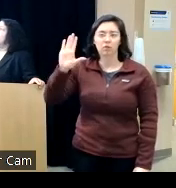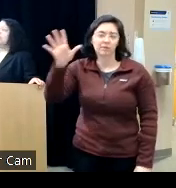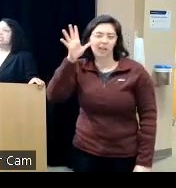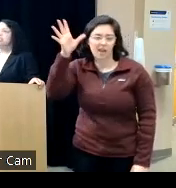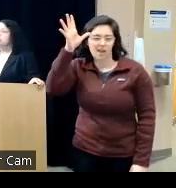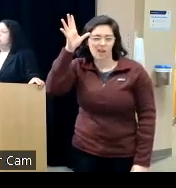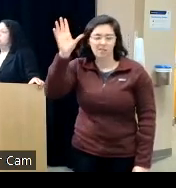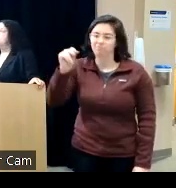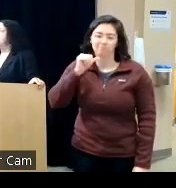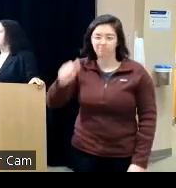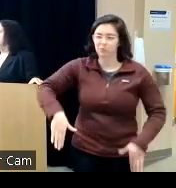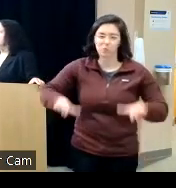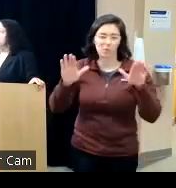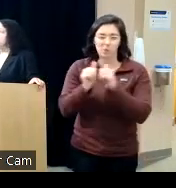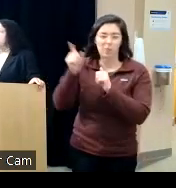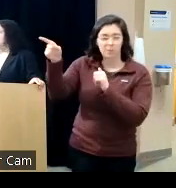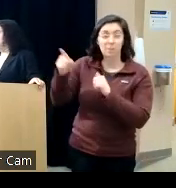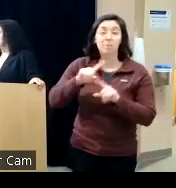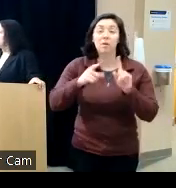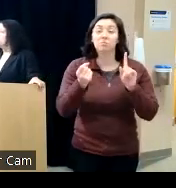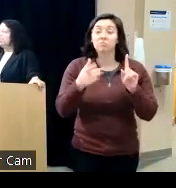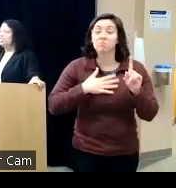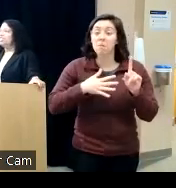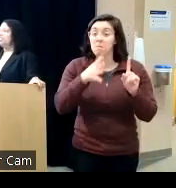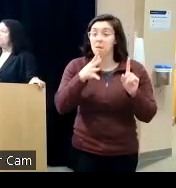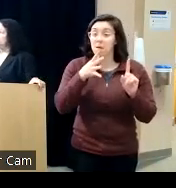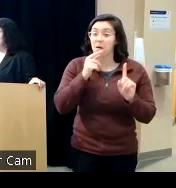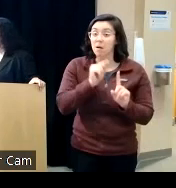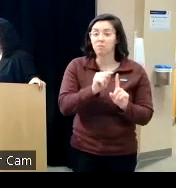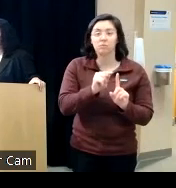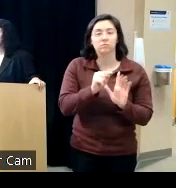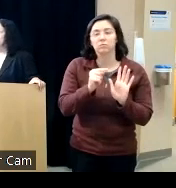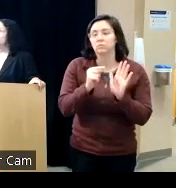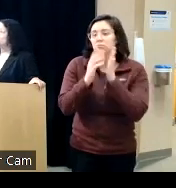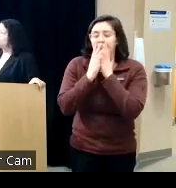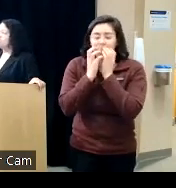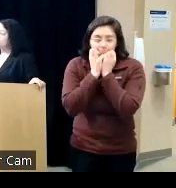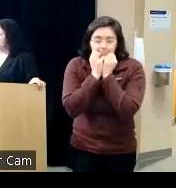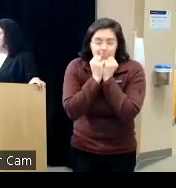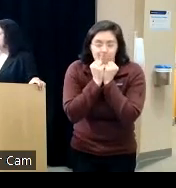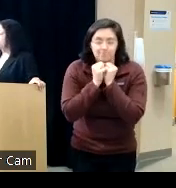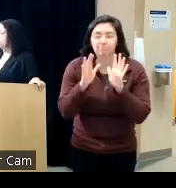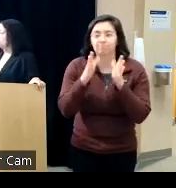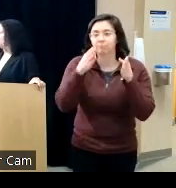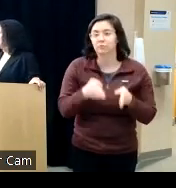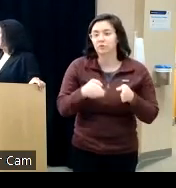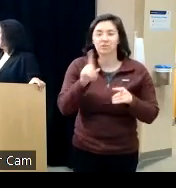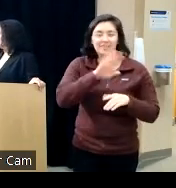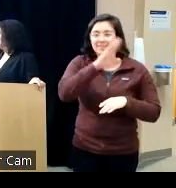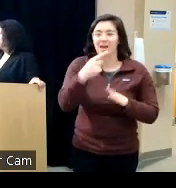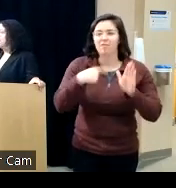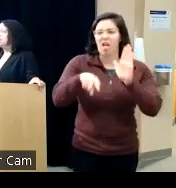um but my mother is a is a gem of a person she's never uttered a negative word about my dad